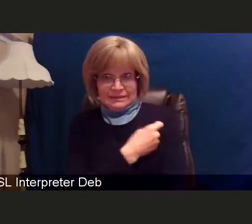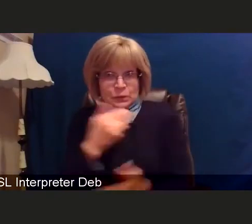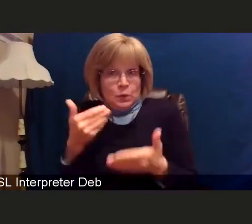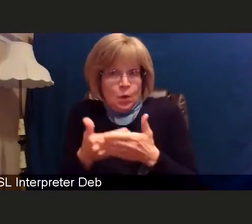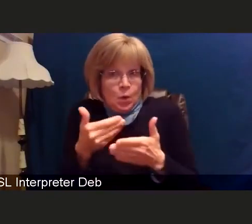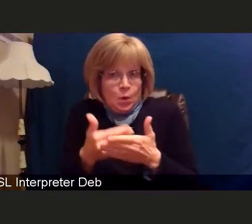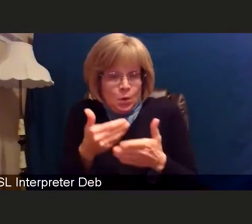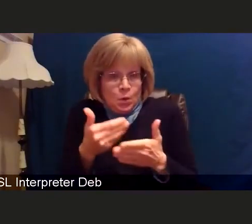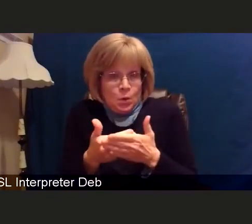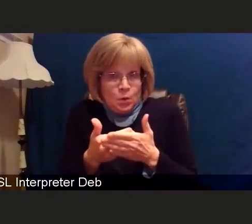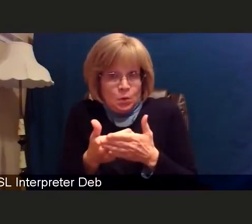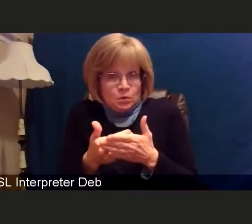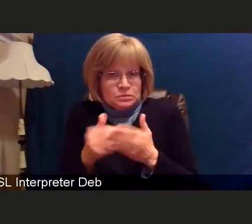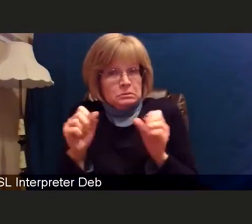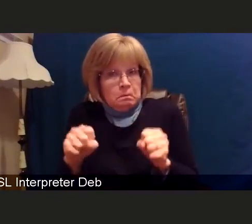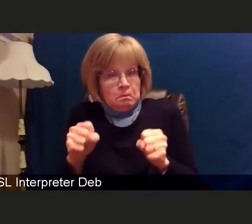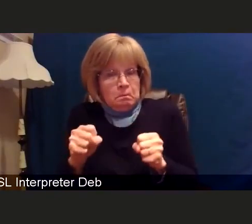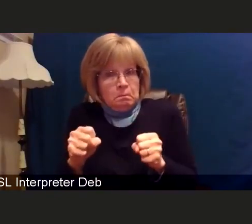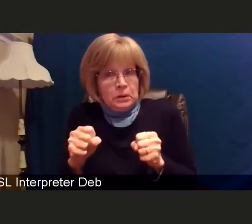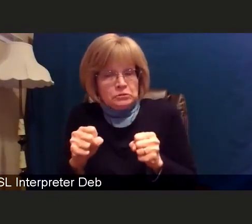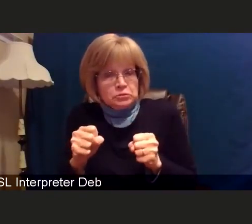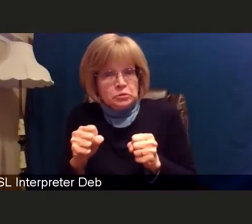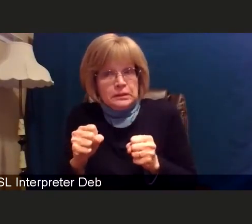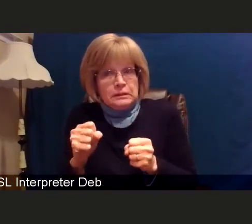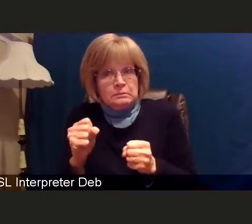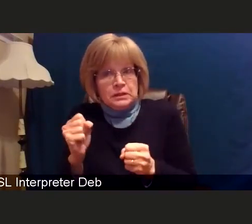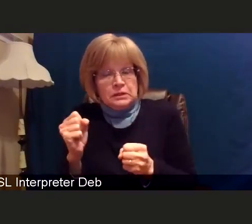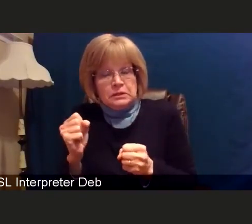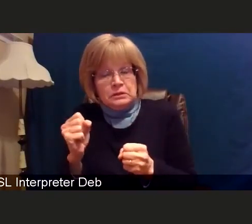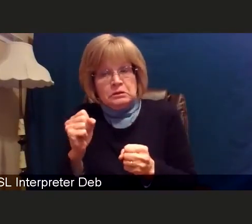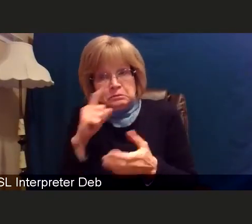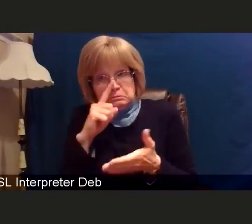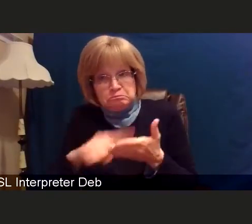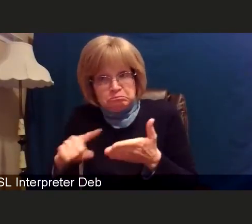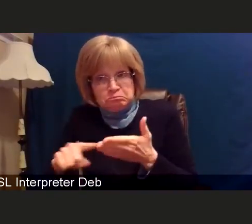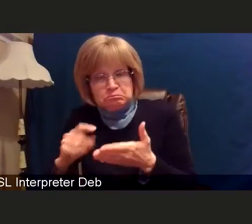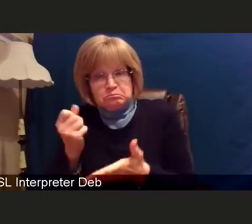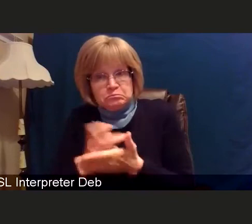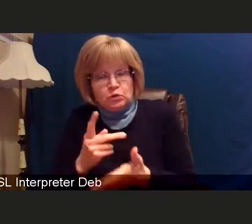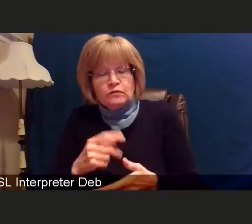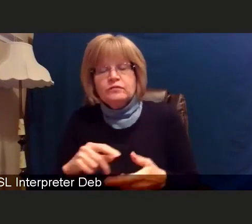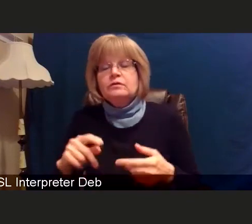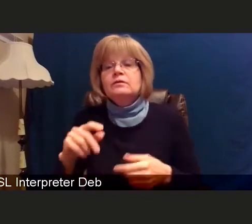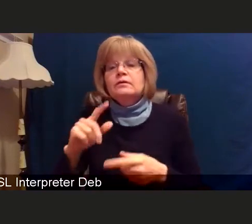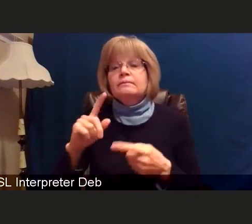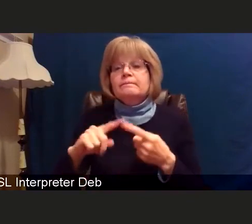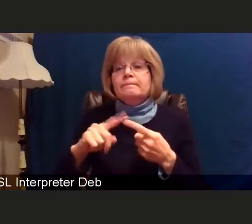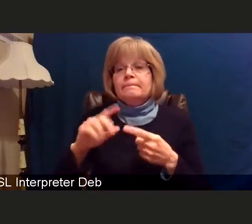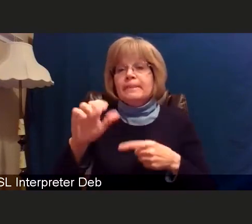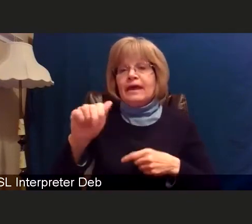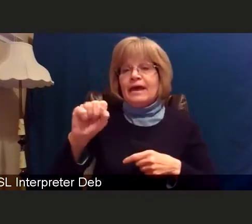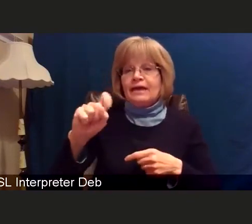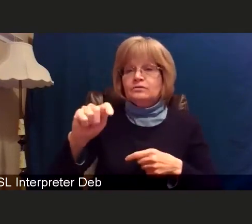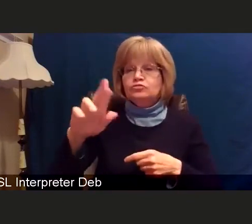to potentially being looked at in the pipeline. One is the AstraZeneca, the AstraZeneca vaccine